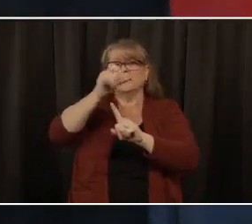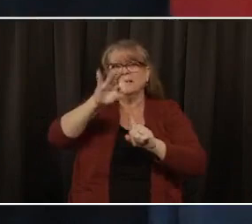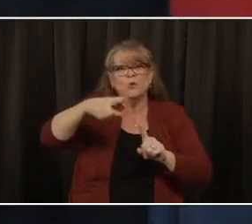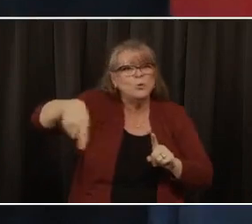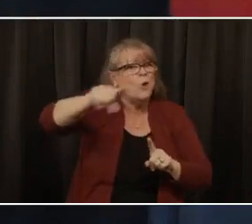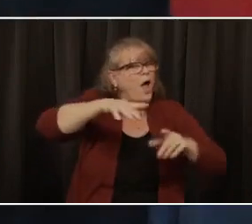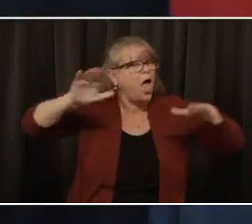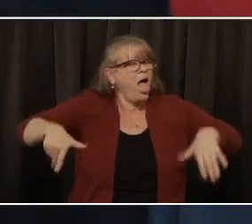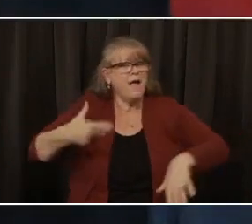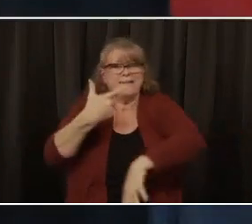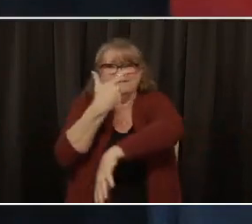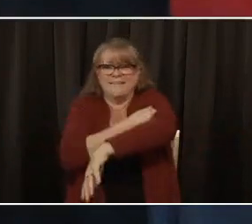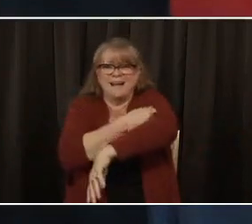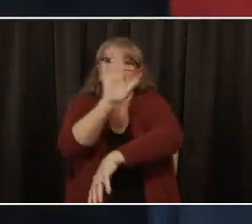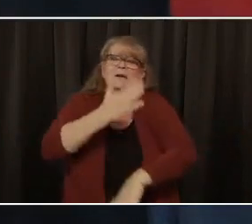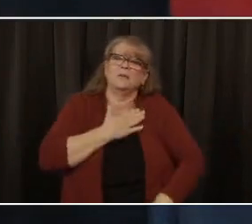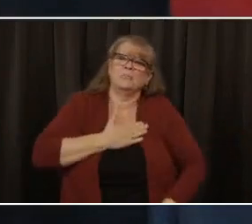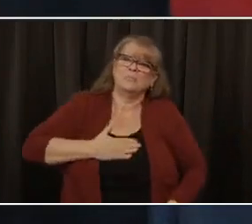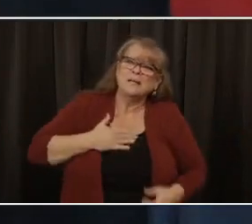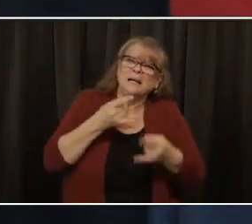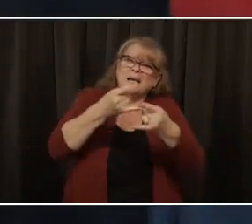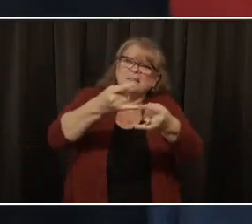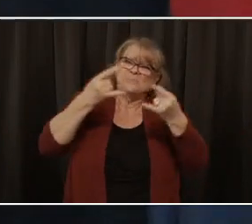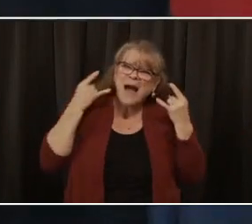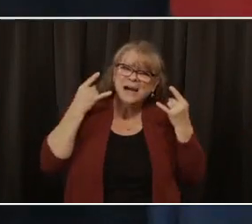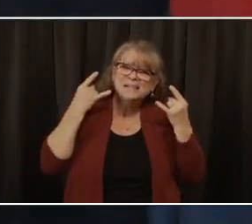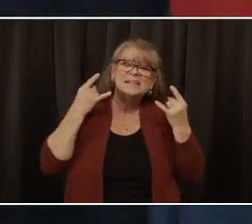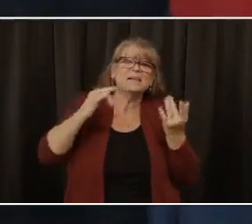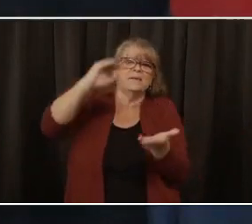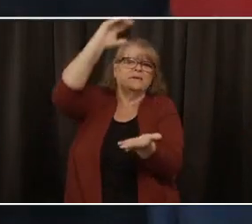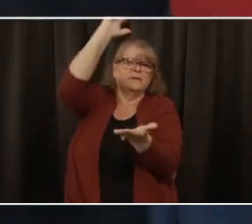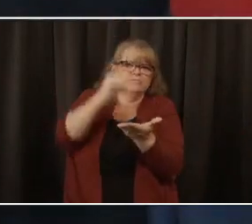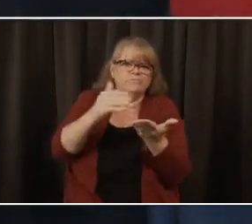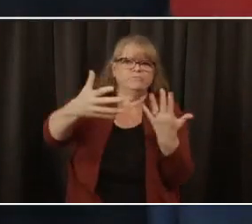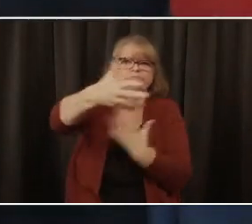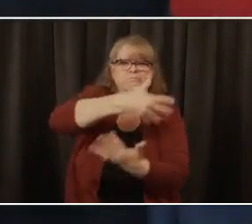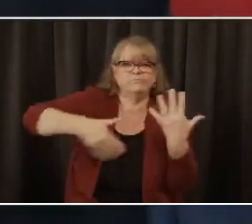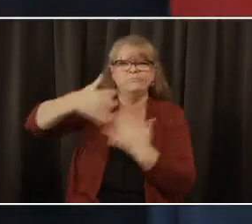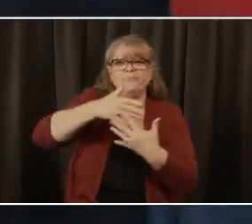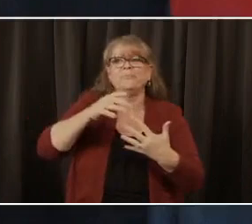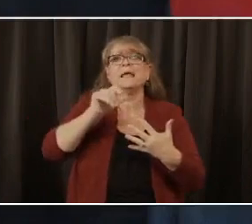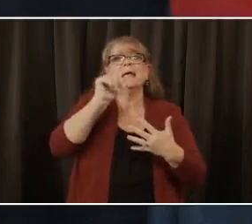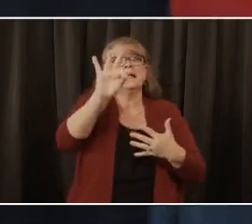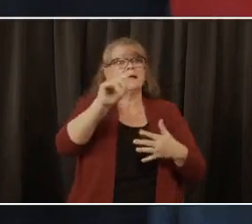social gatherings. If you've been vaccinated, you have a lot more you can be confident and